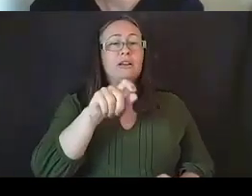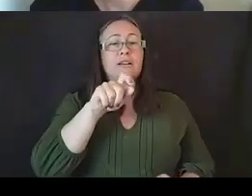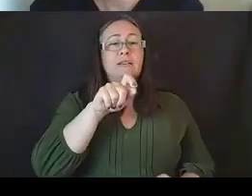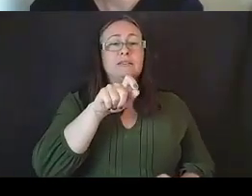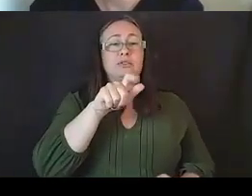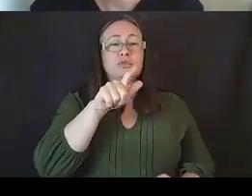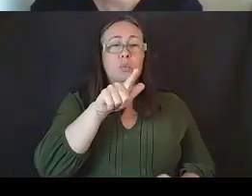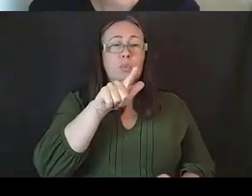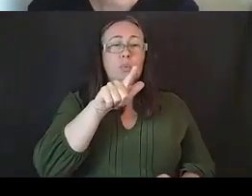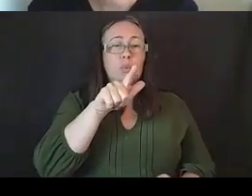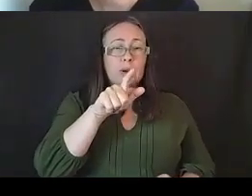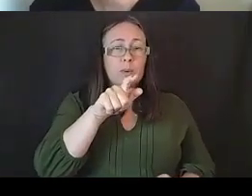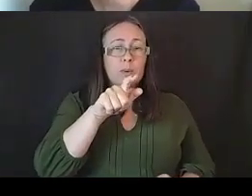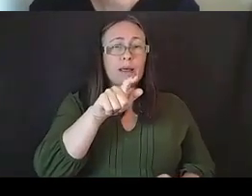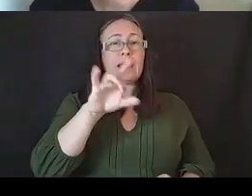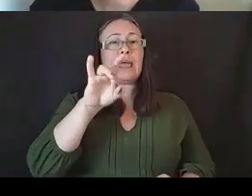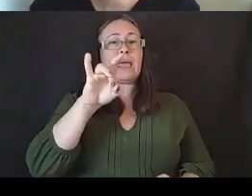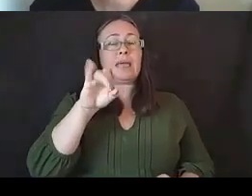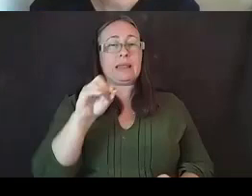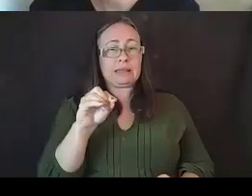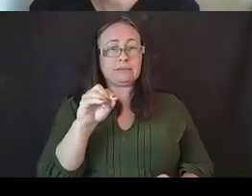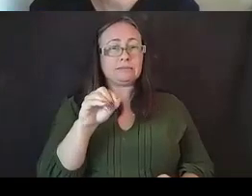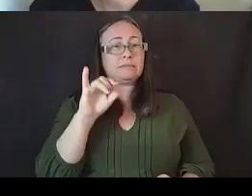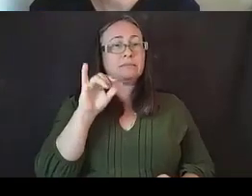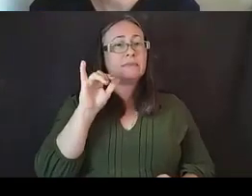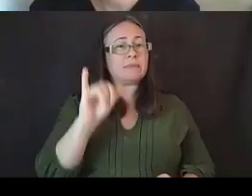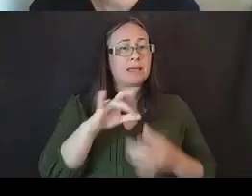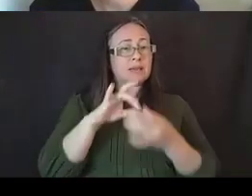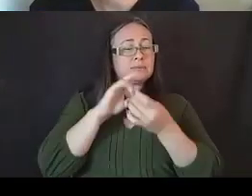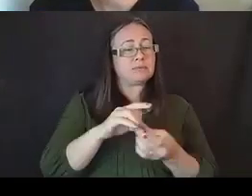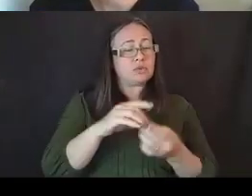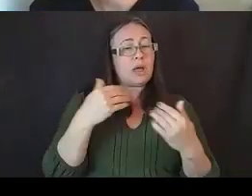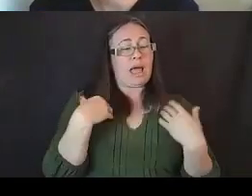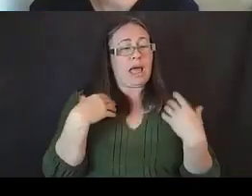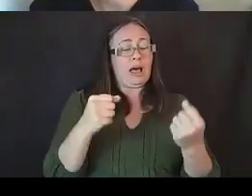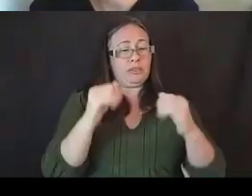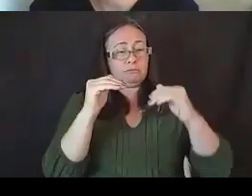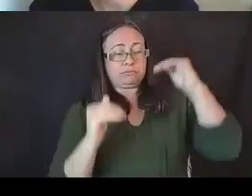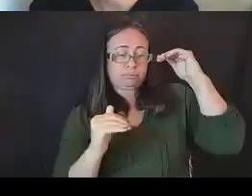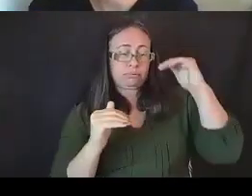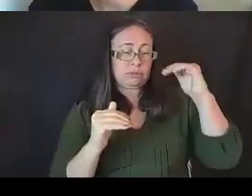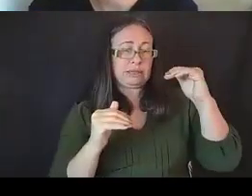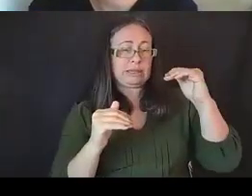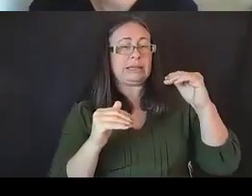which focuses on addressing the etiology of health disparities and health advantages among immigrant populations.